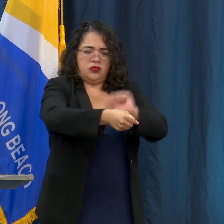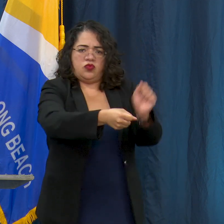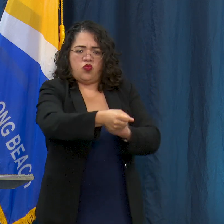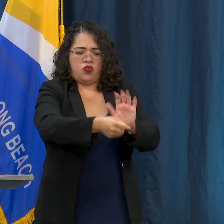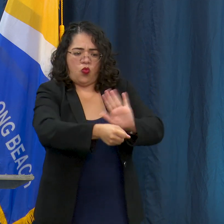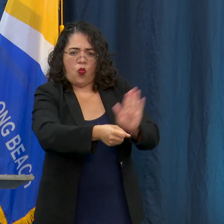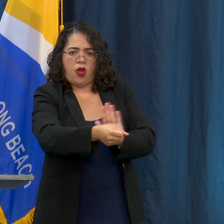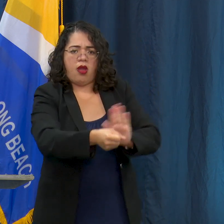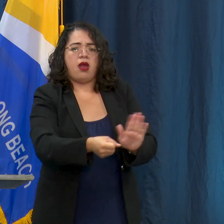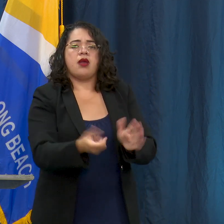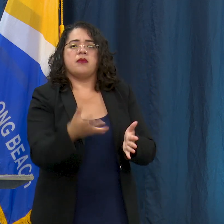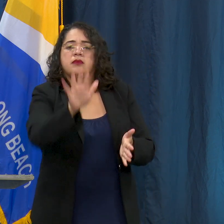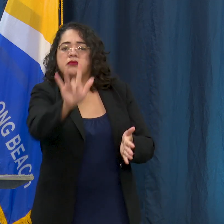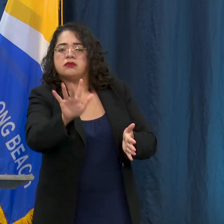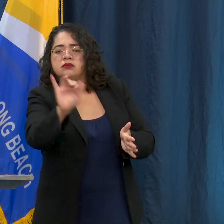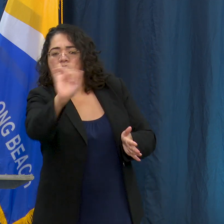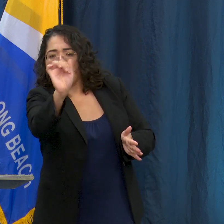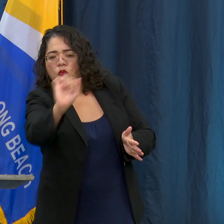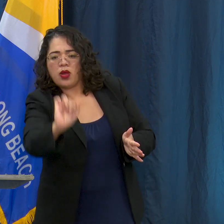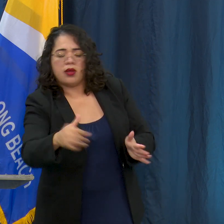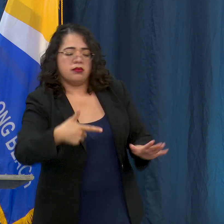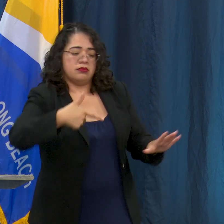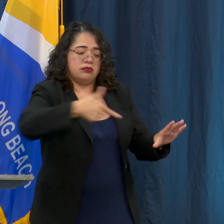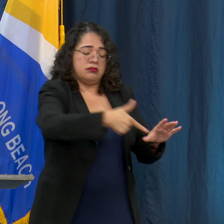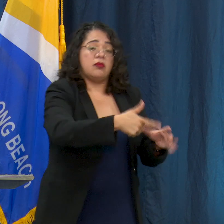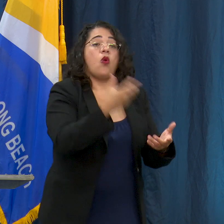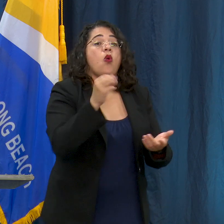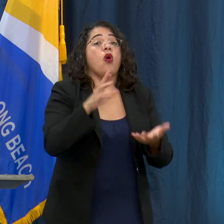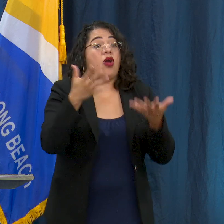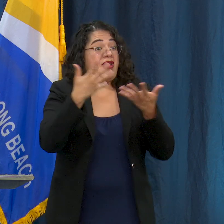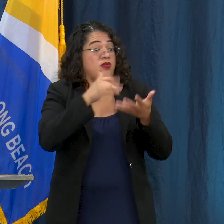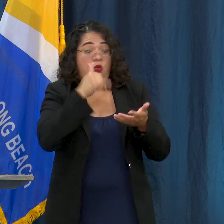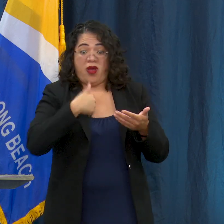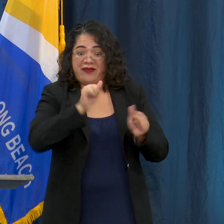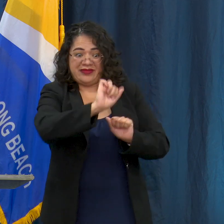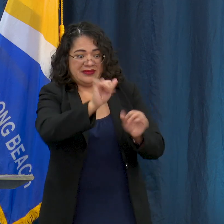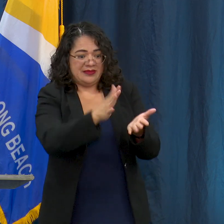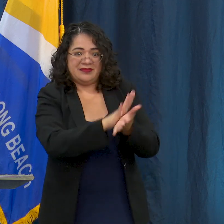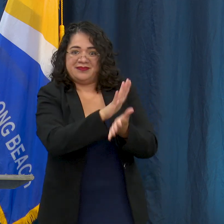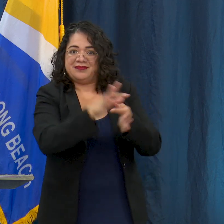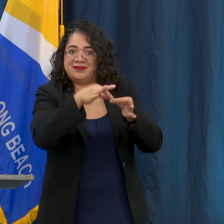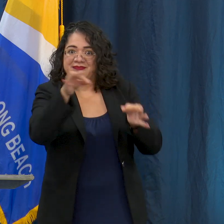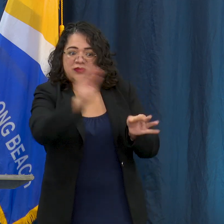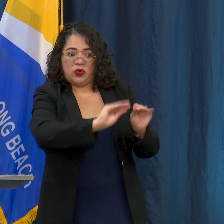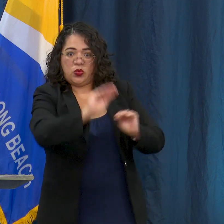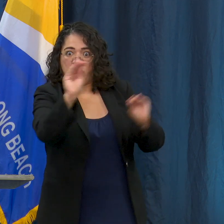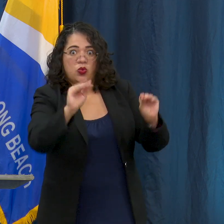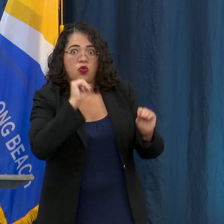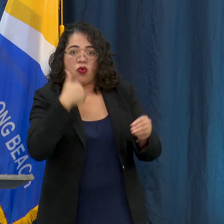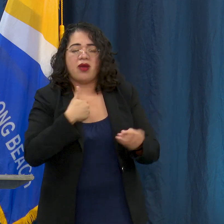after you're done pumping your gas and always remember to wash your hands when